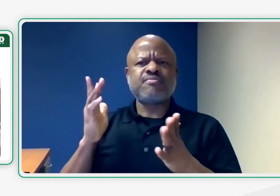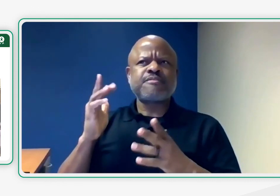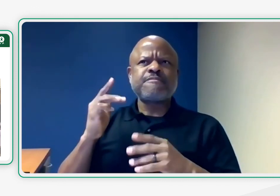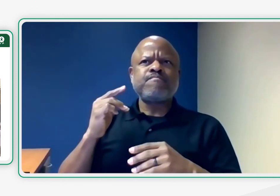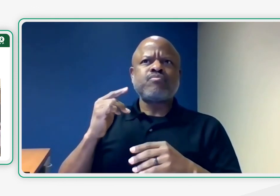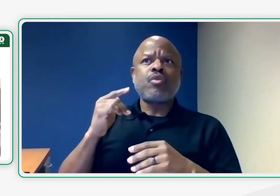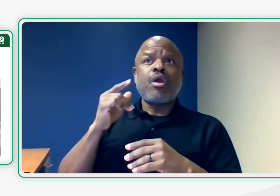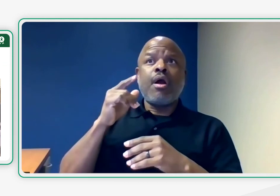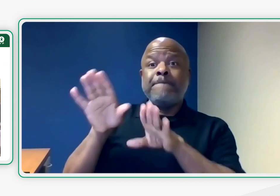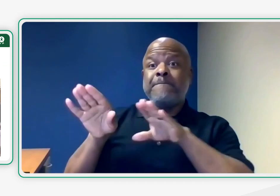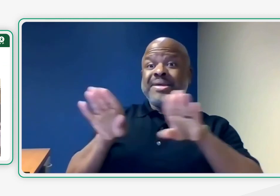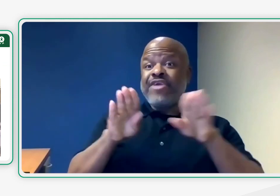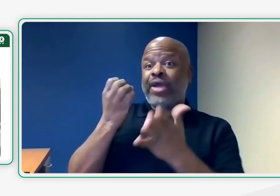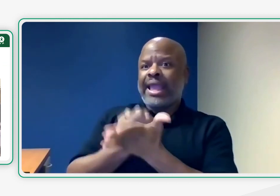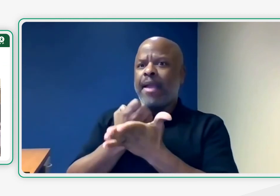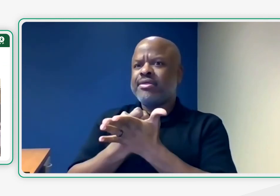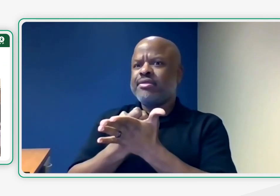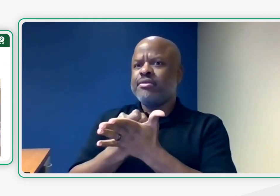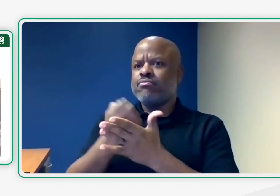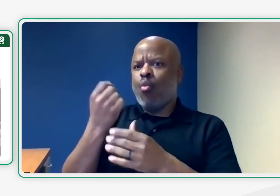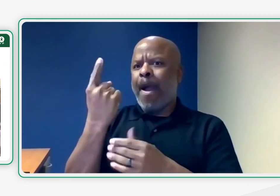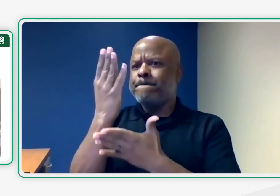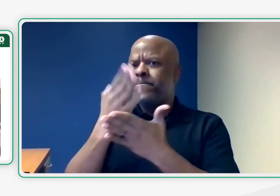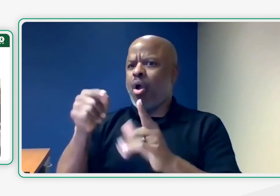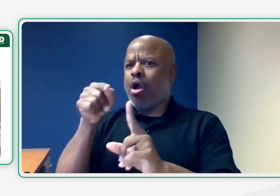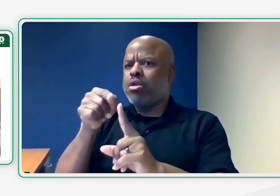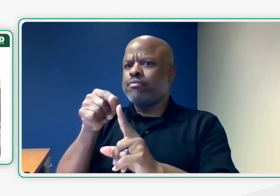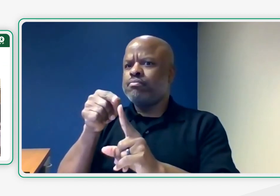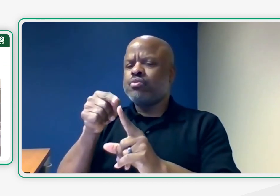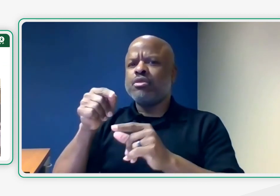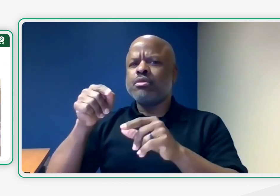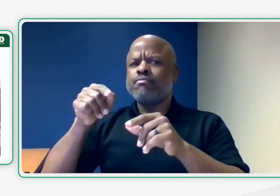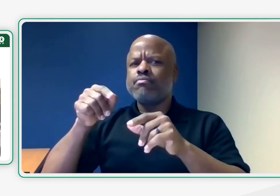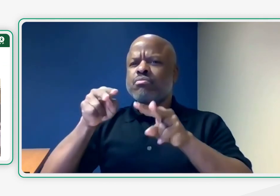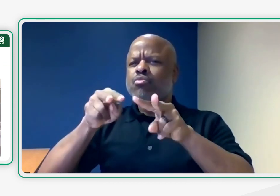you know, this has wonderful stories within here that really helped me.